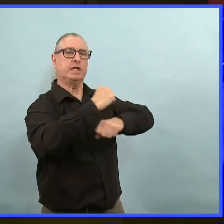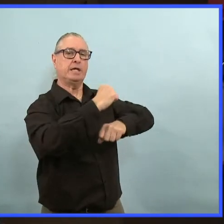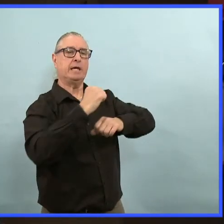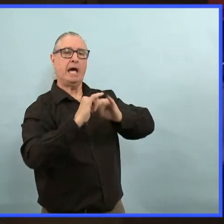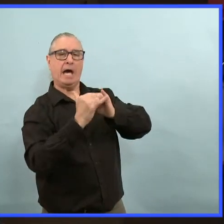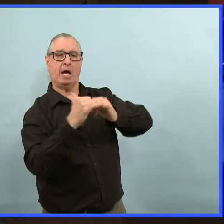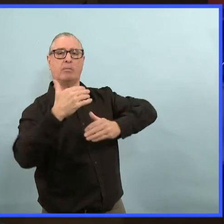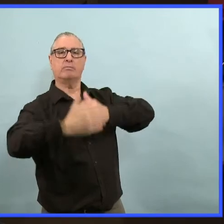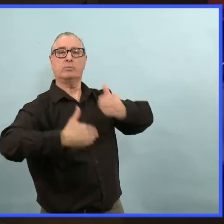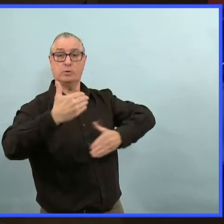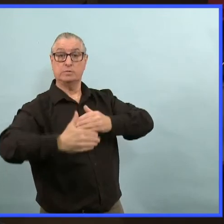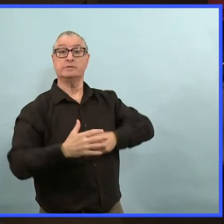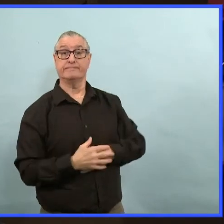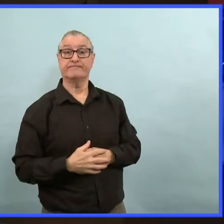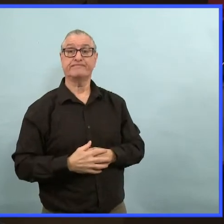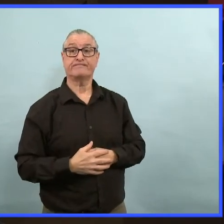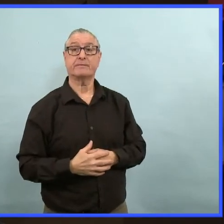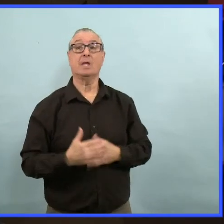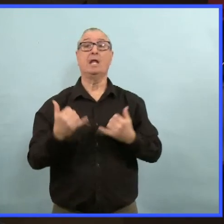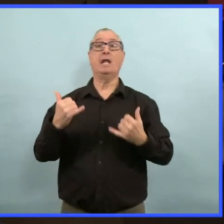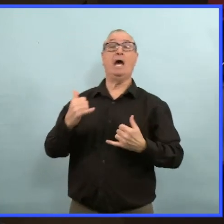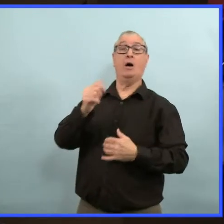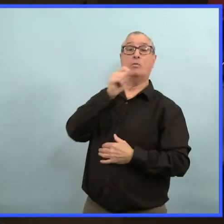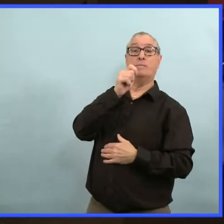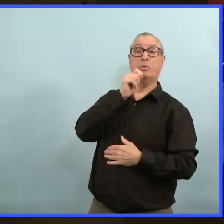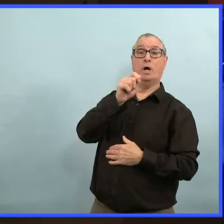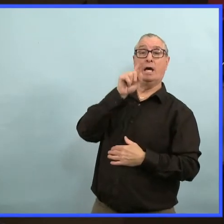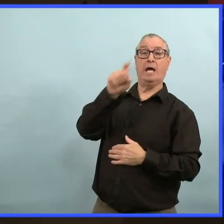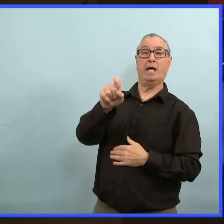hi drewson you said that you heard from businesses who wanted to keep this